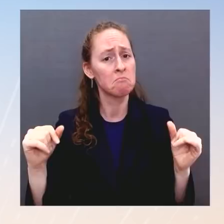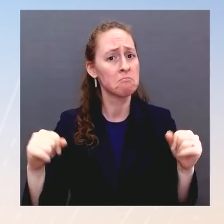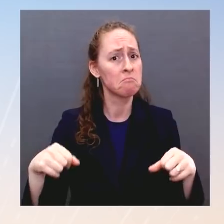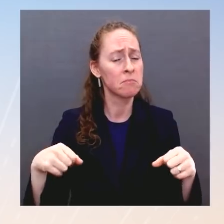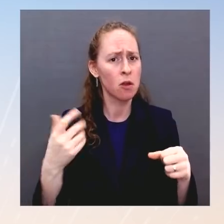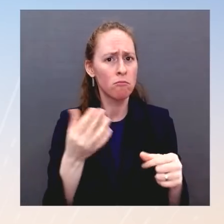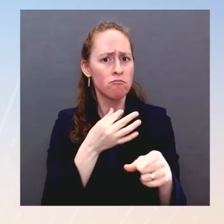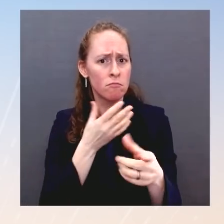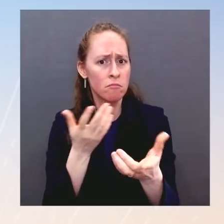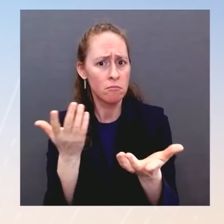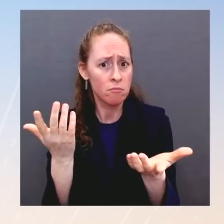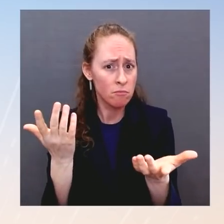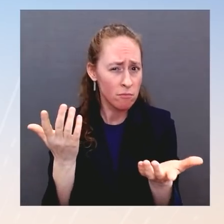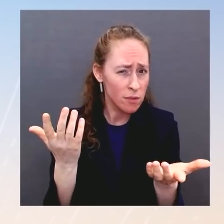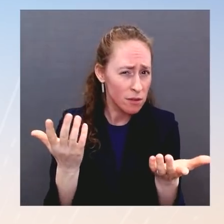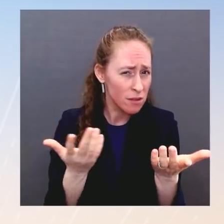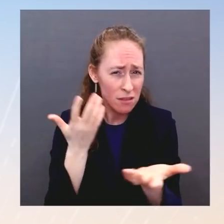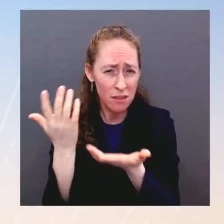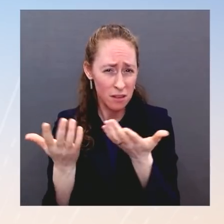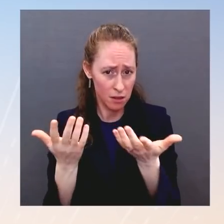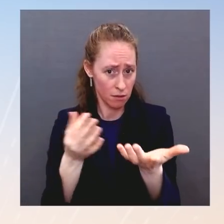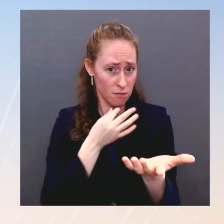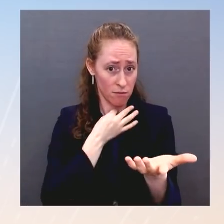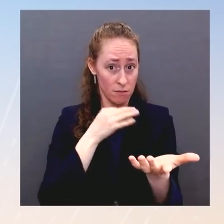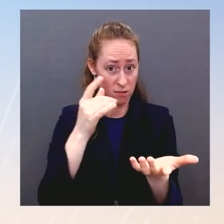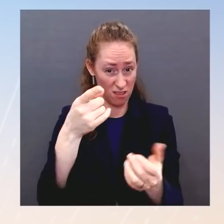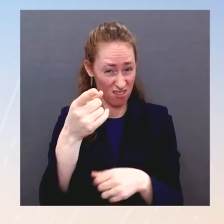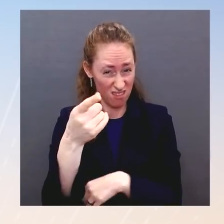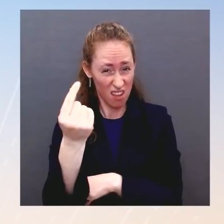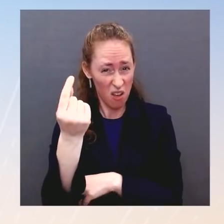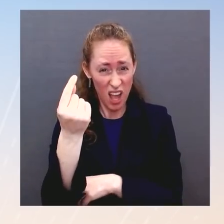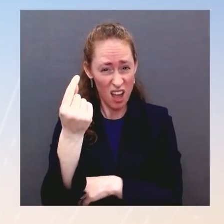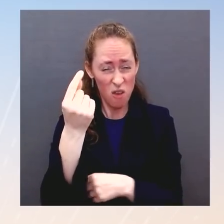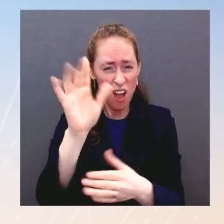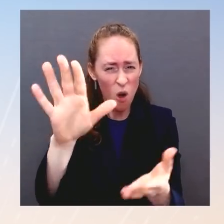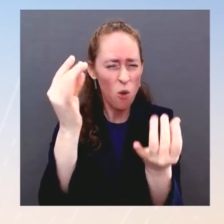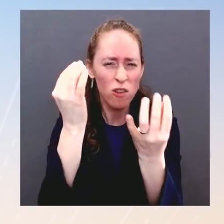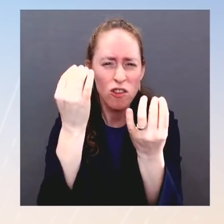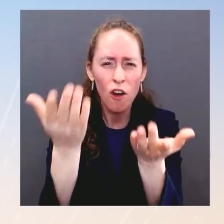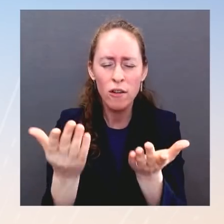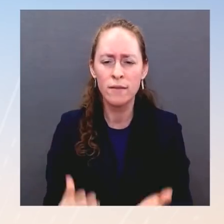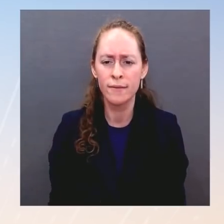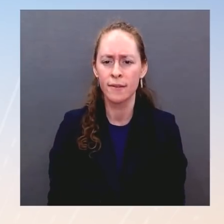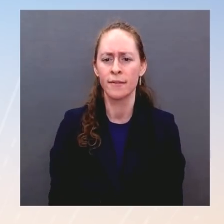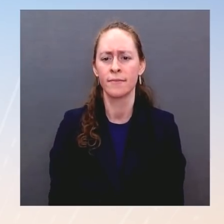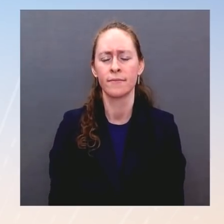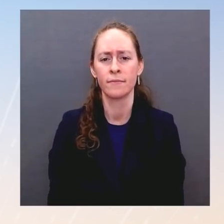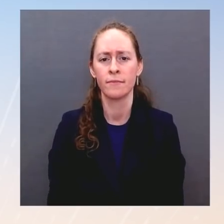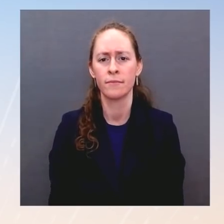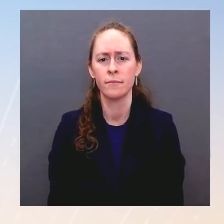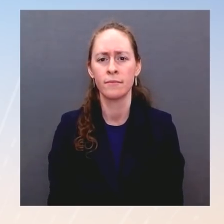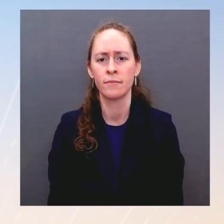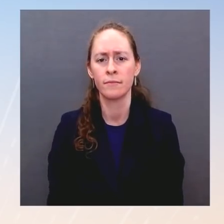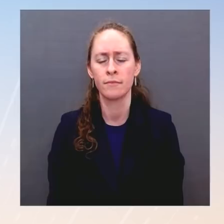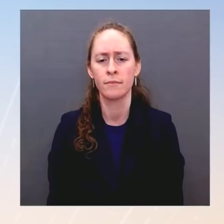Well, again, the President's principle is doing -- taking steps in alignment. We are stronger together,